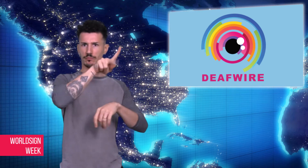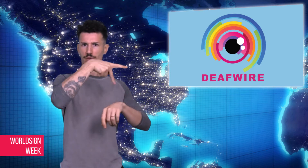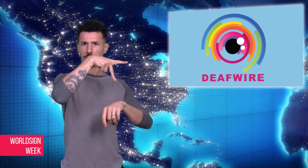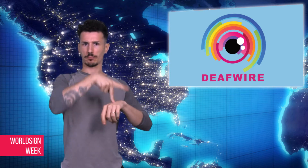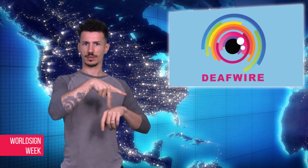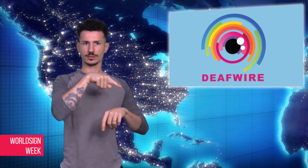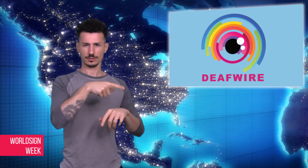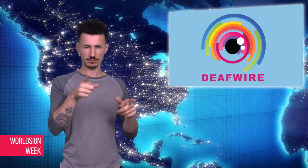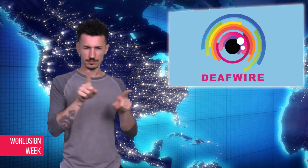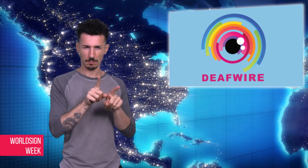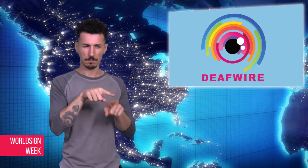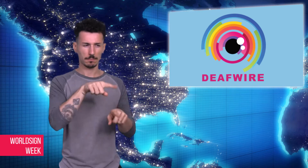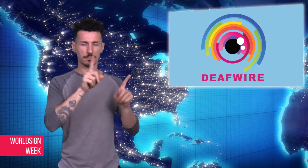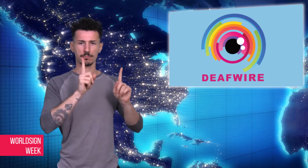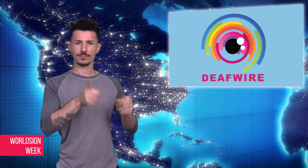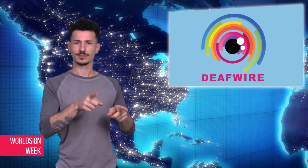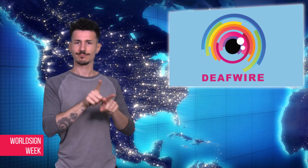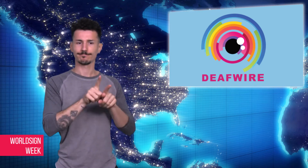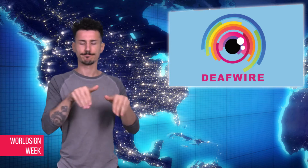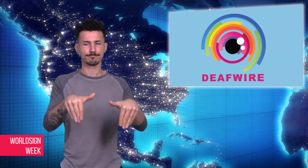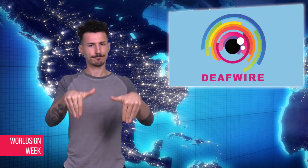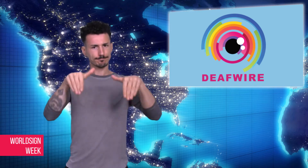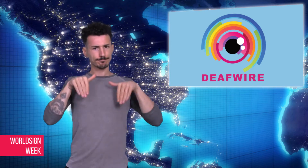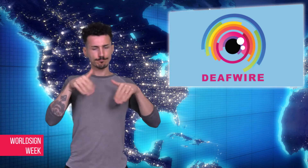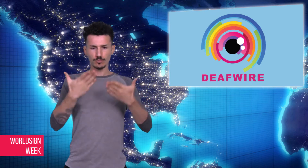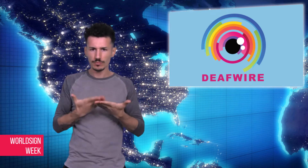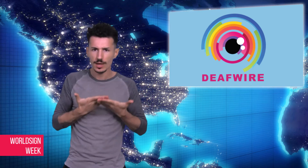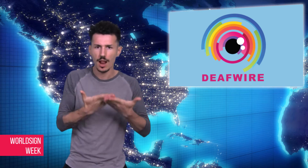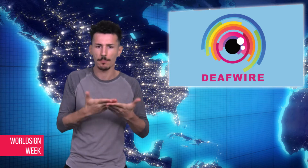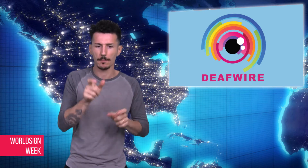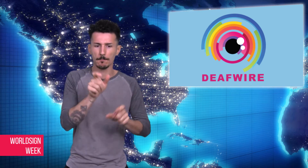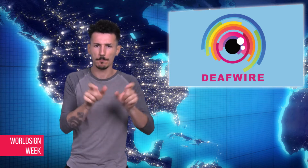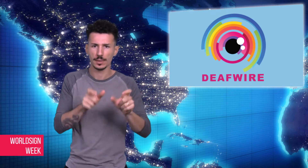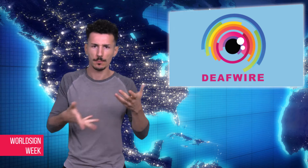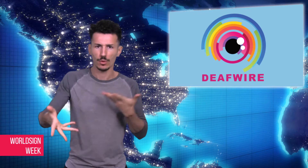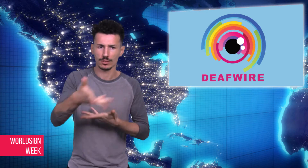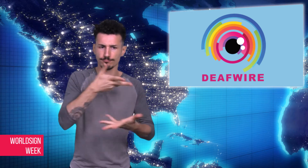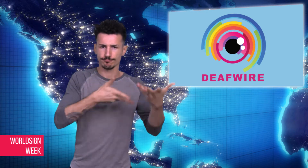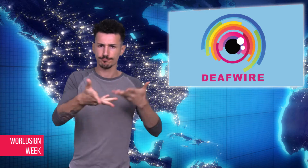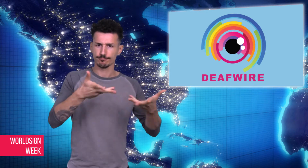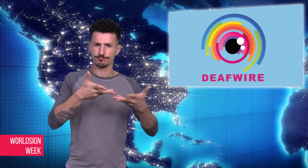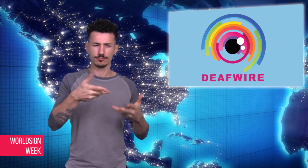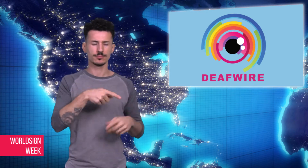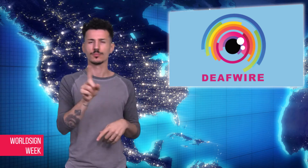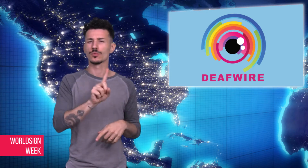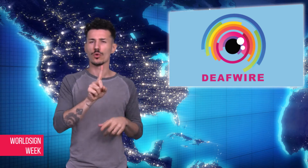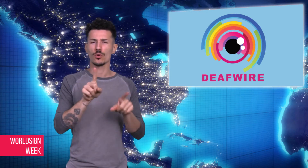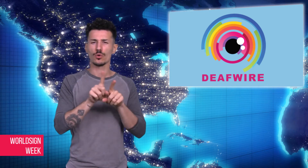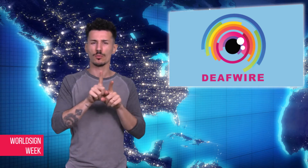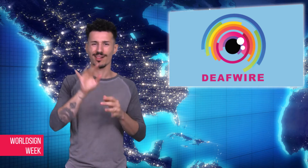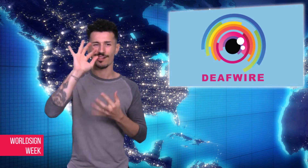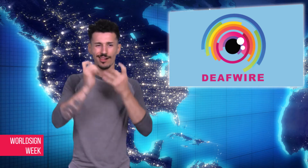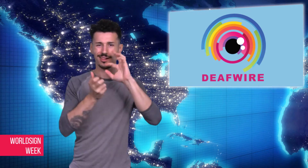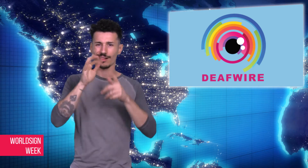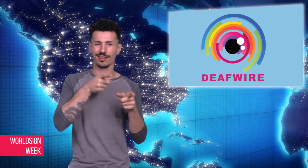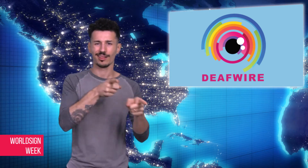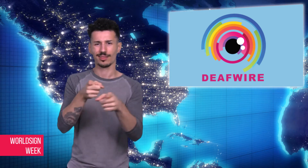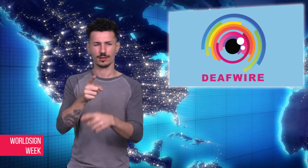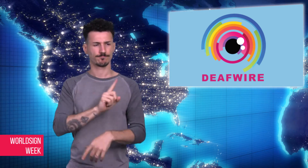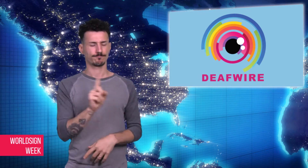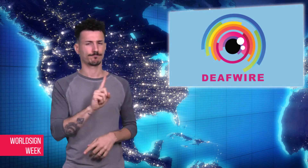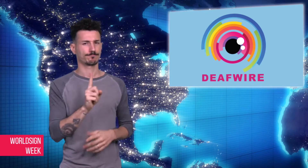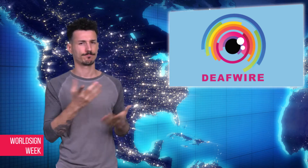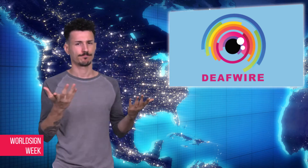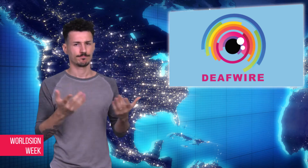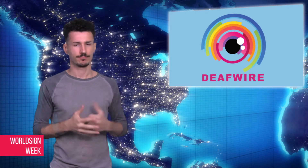mocking the people she serves."